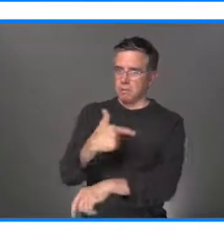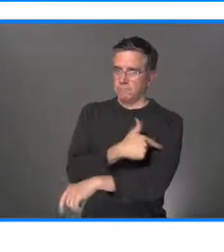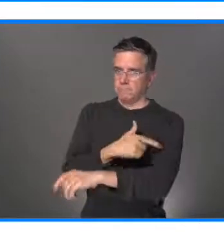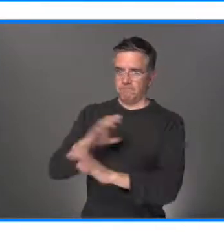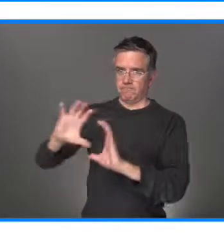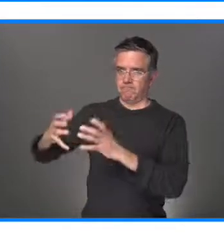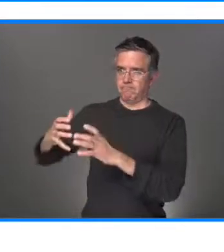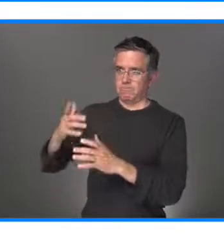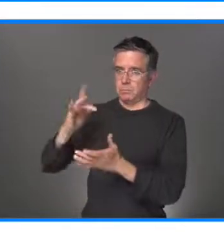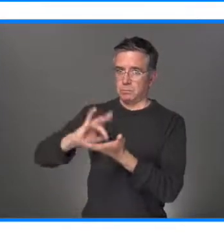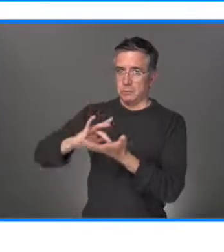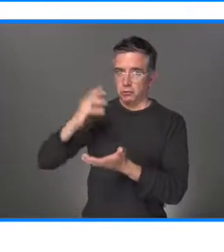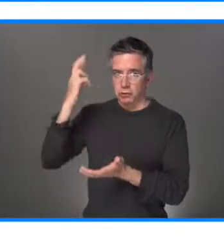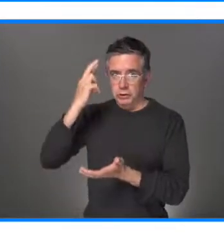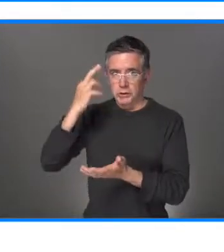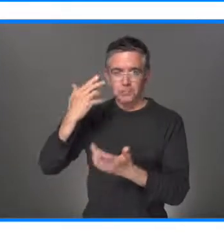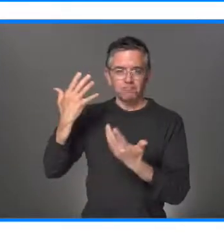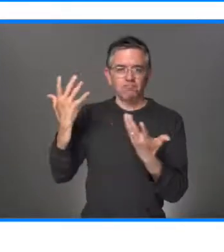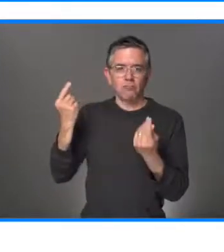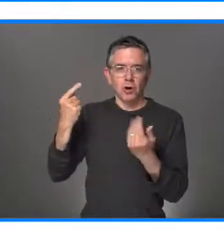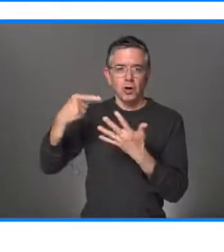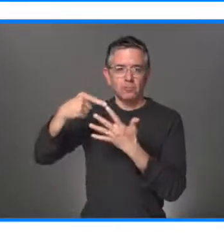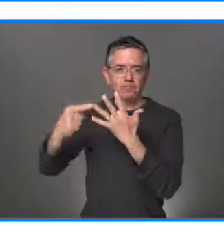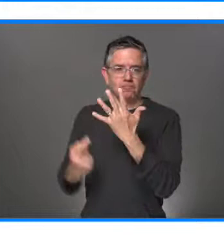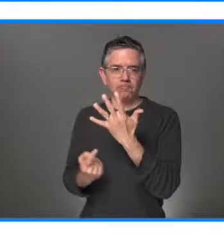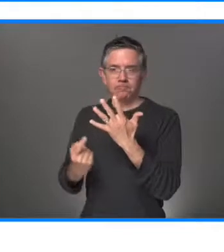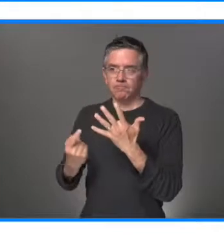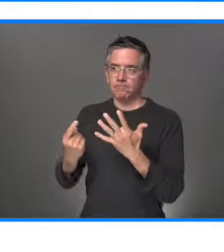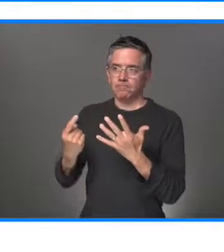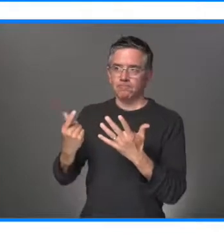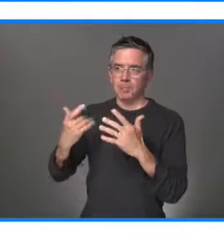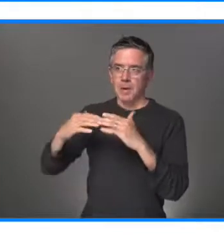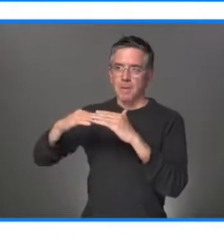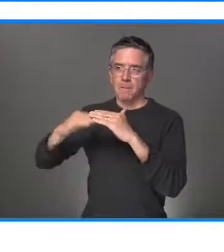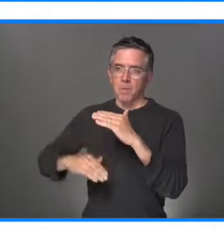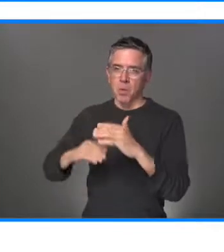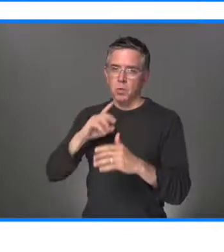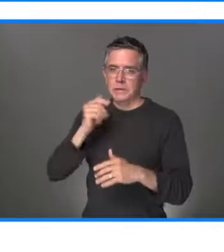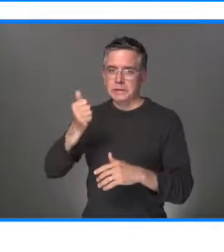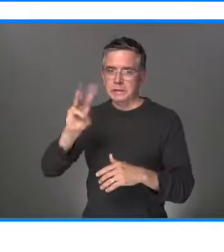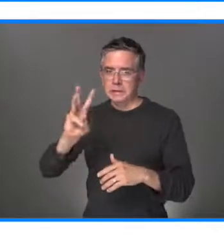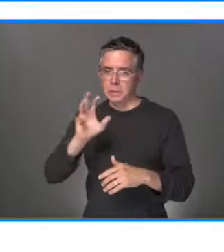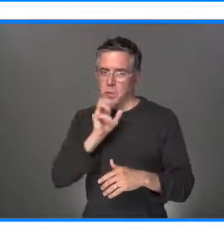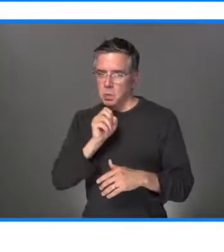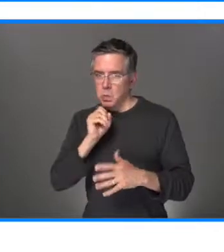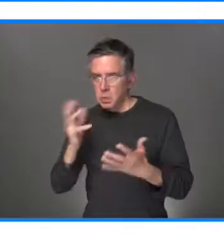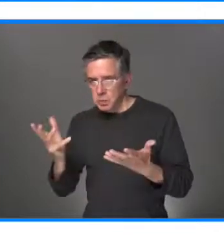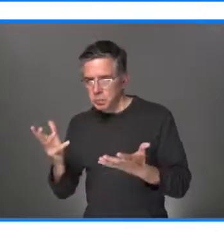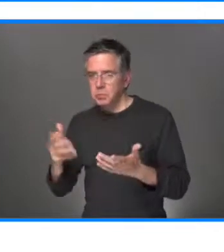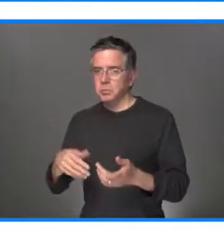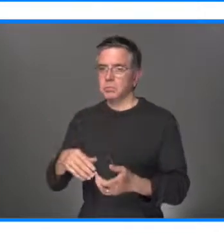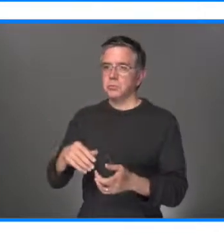or who aren't eligible because they're under 16 years. Right now, nearly a third of all people in our county